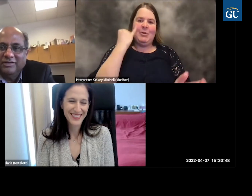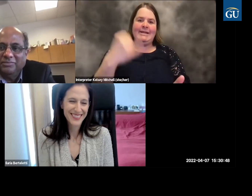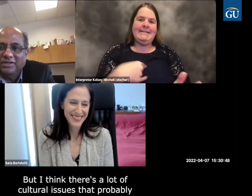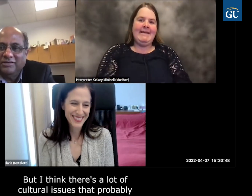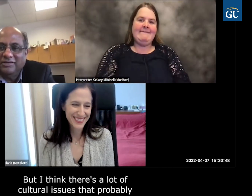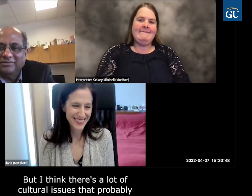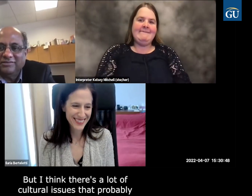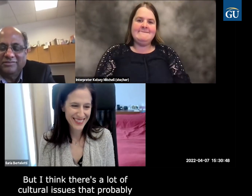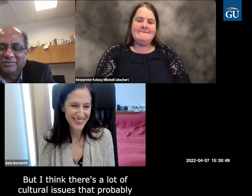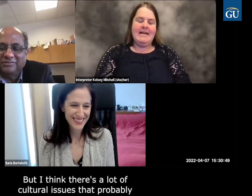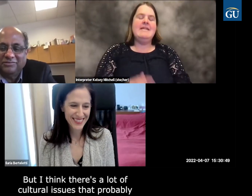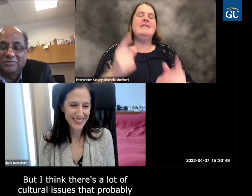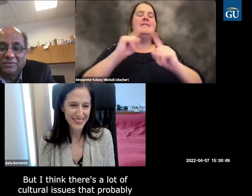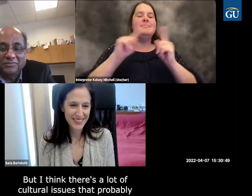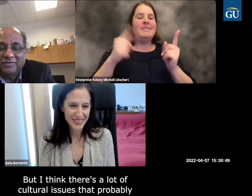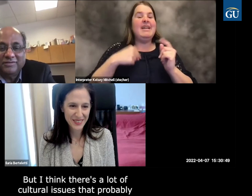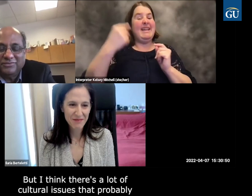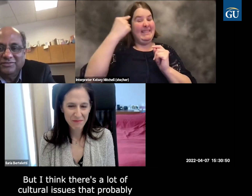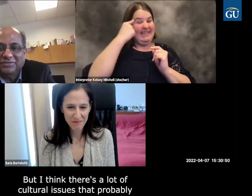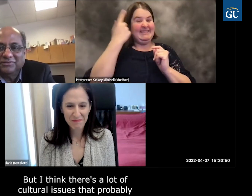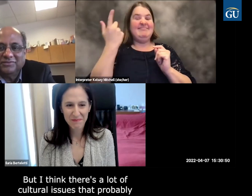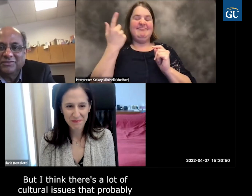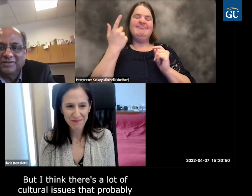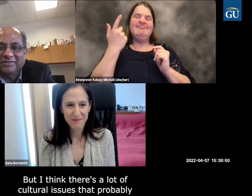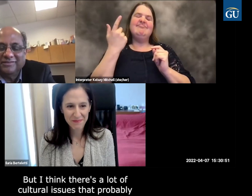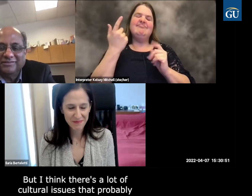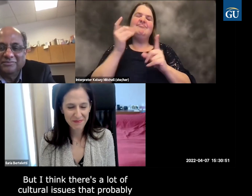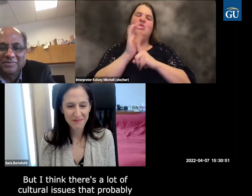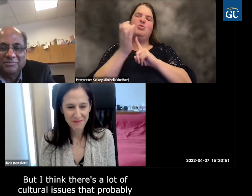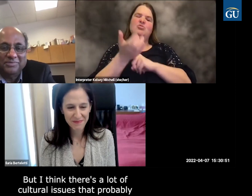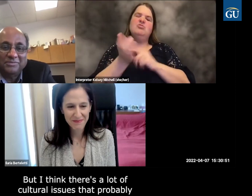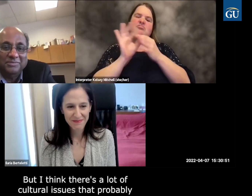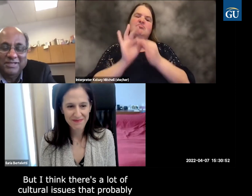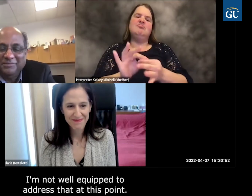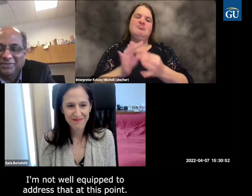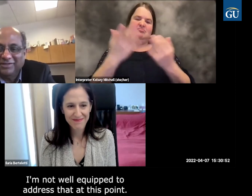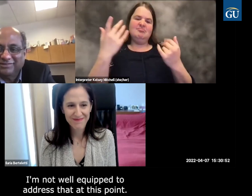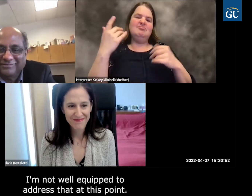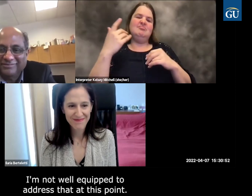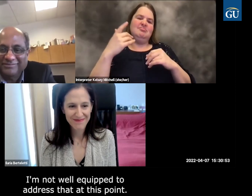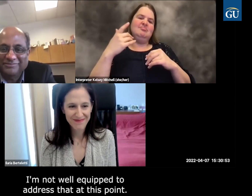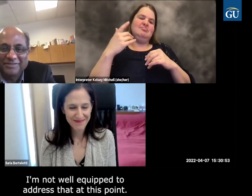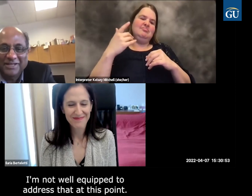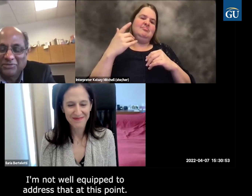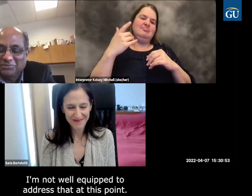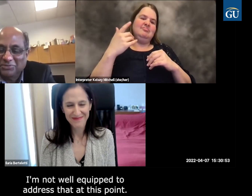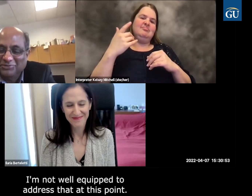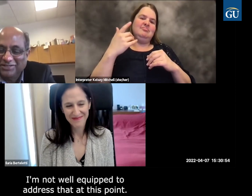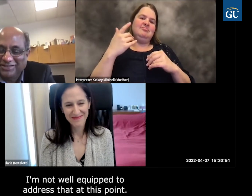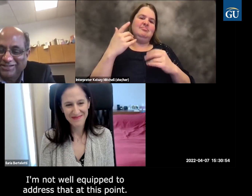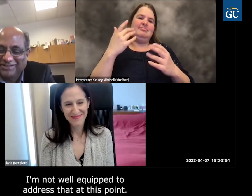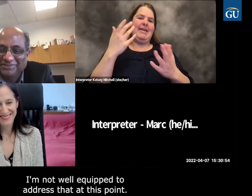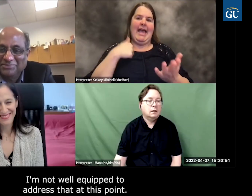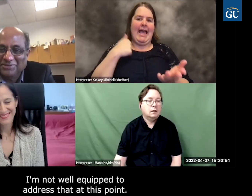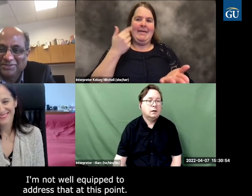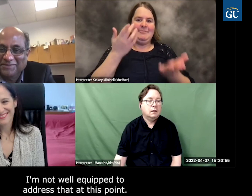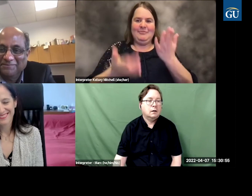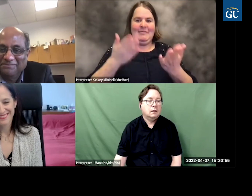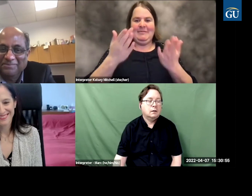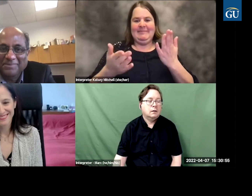but i think it's it's just a lot of cultural issues that probably i'm not well equipped to address that at this